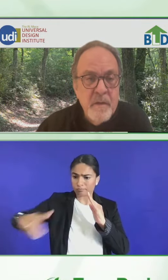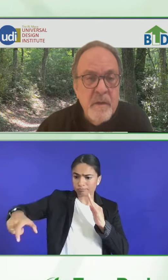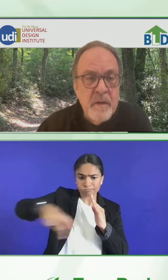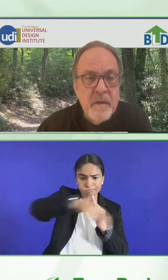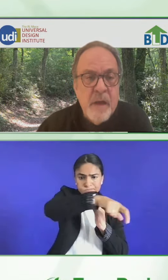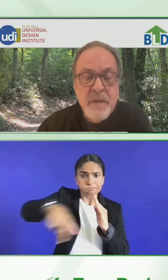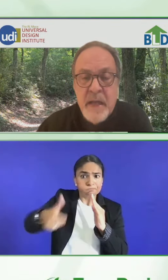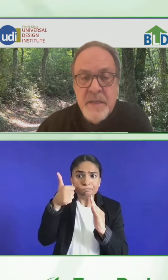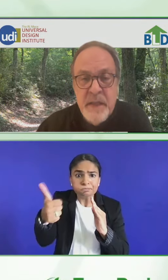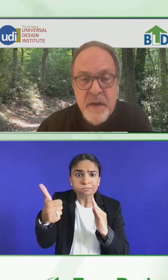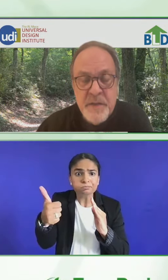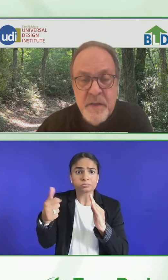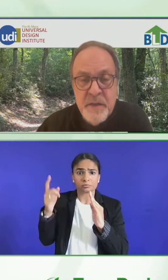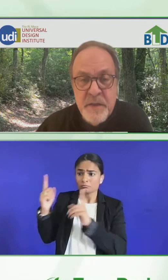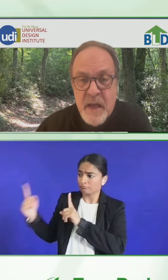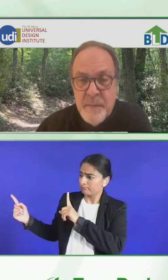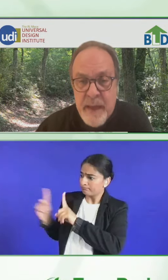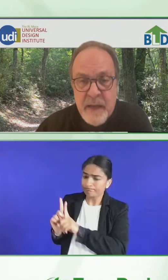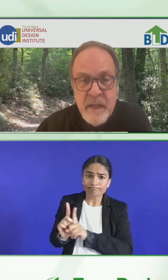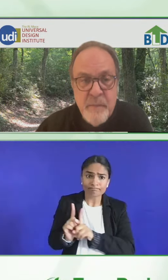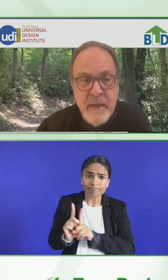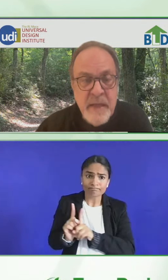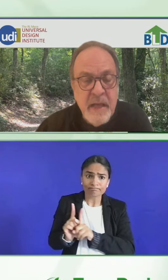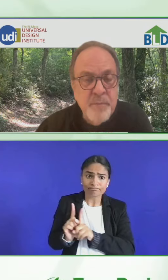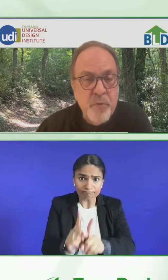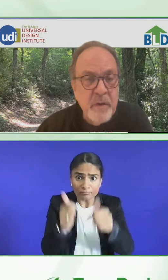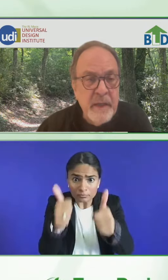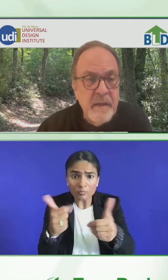Outside stairs that are designed badly and maintained poorly.